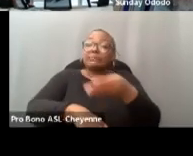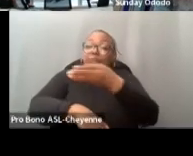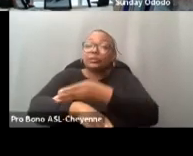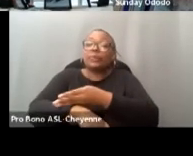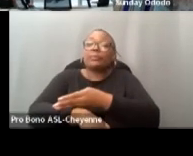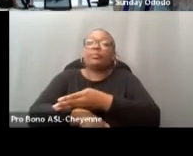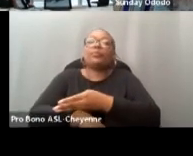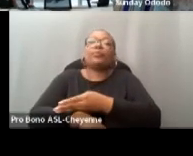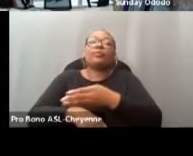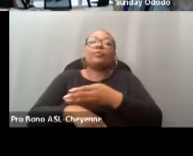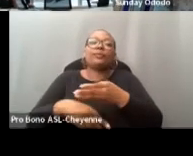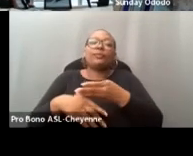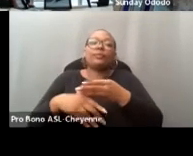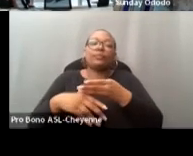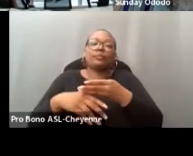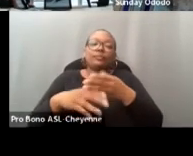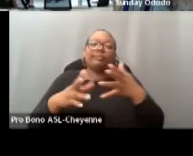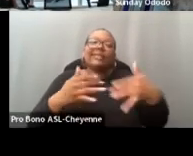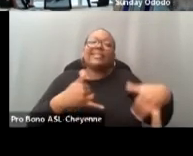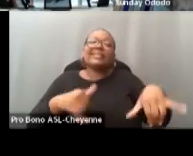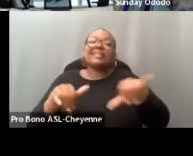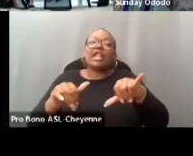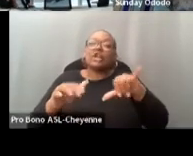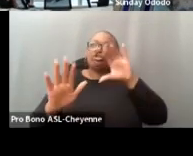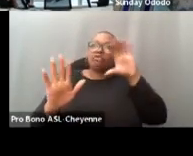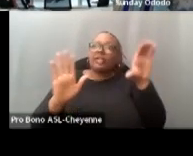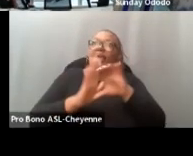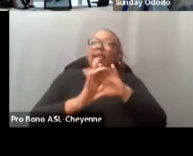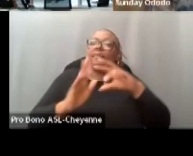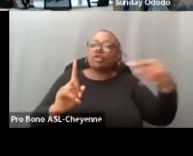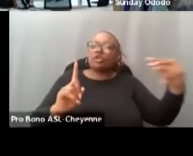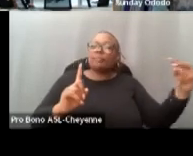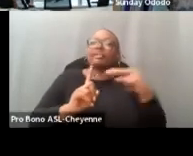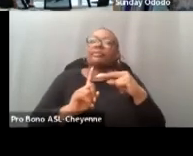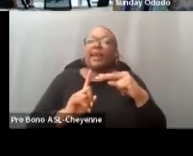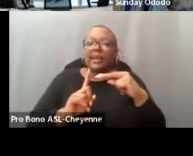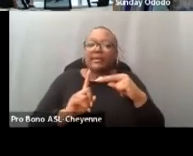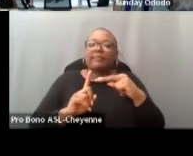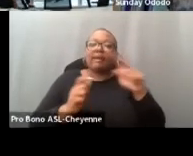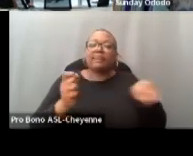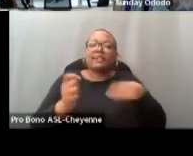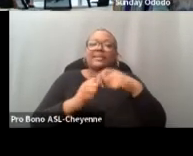the standing or the image or the branding of a certain nation,